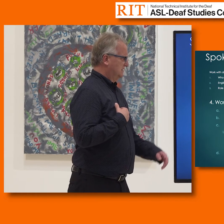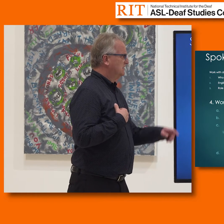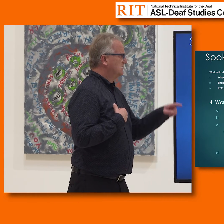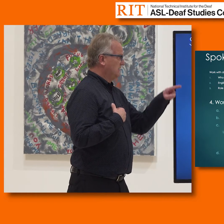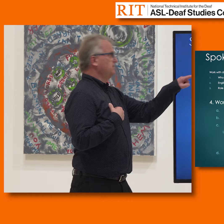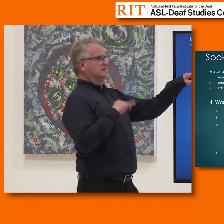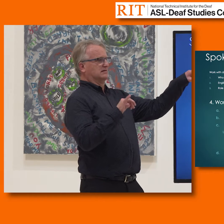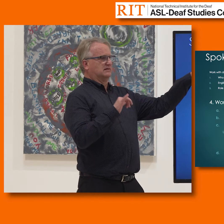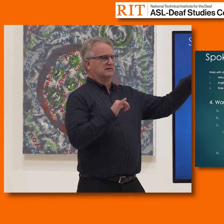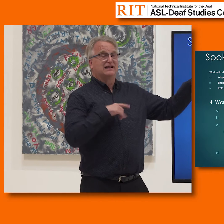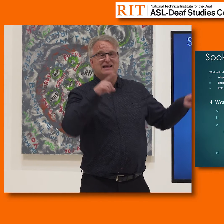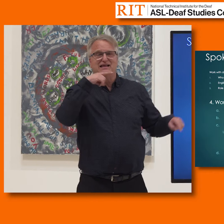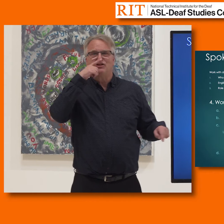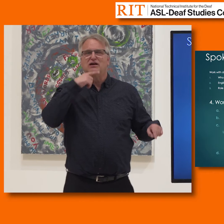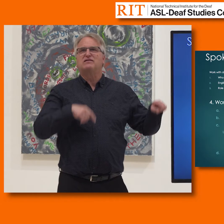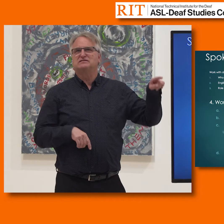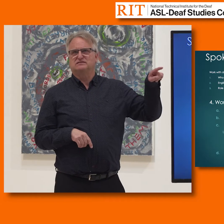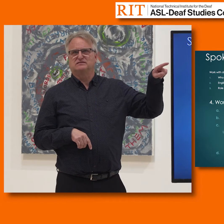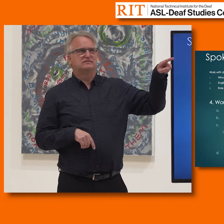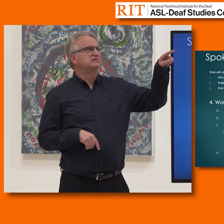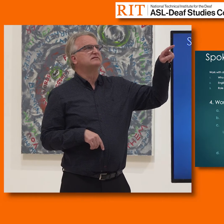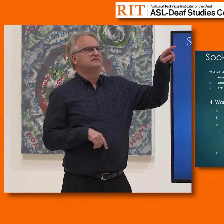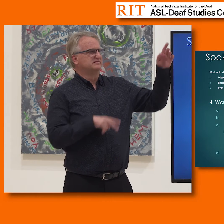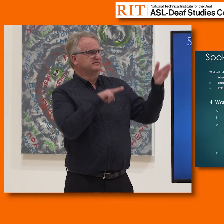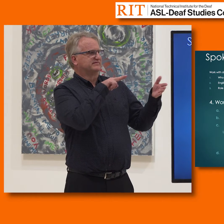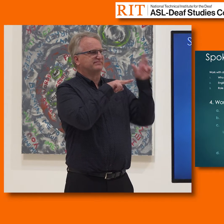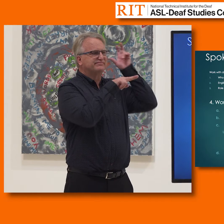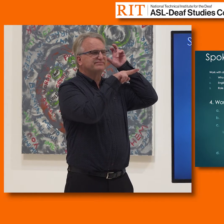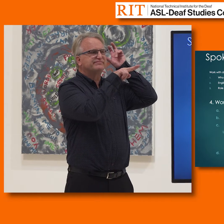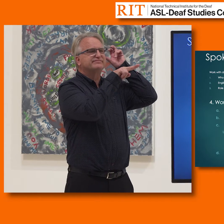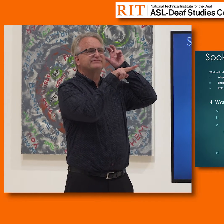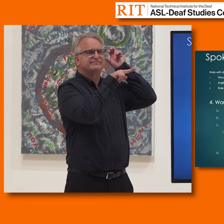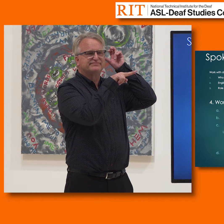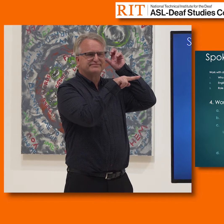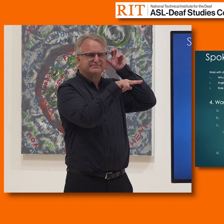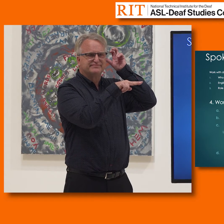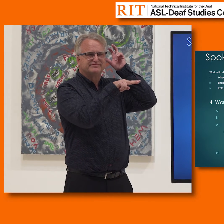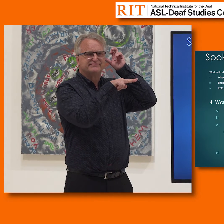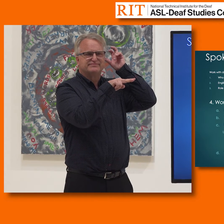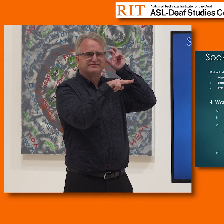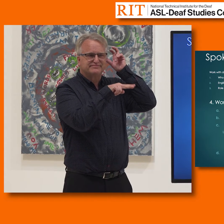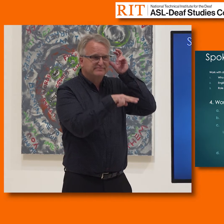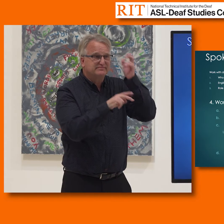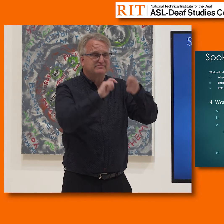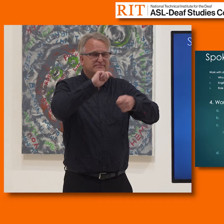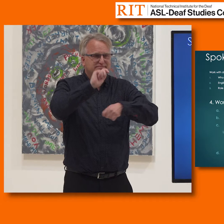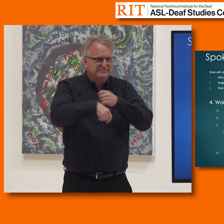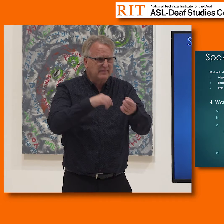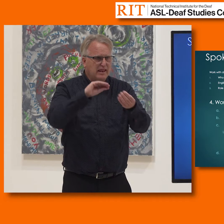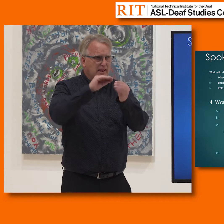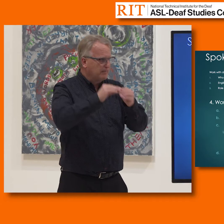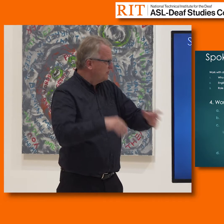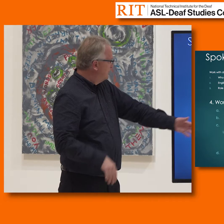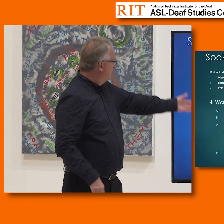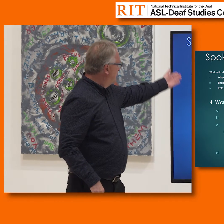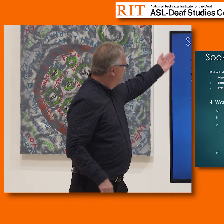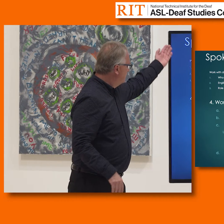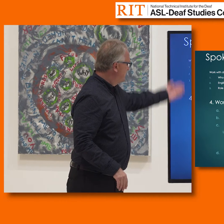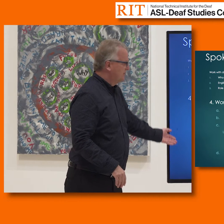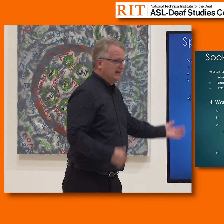in a way that they're more accessible, right? Because hearing presenters will say, "Well, the next point and this point and this one and that one."